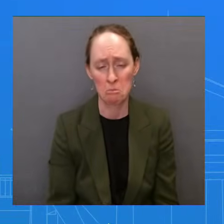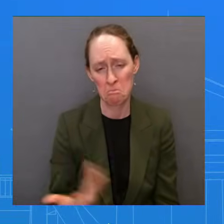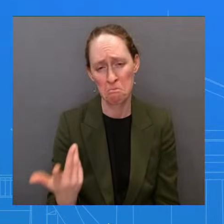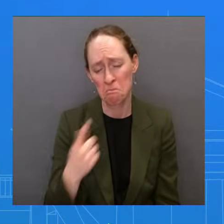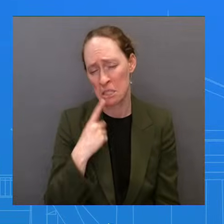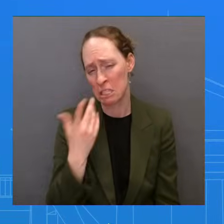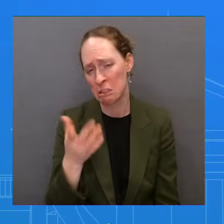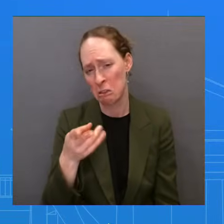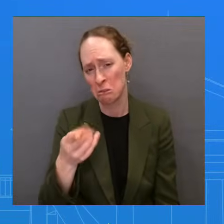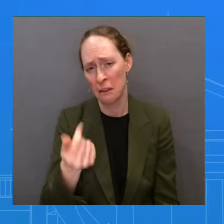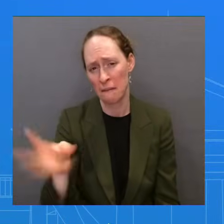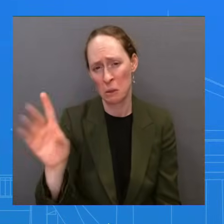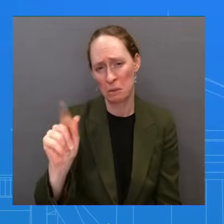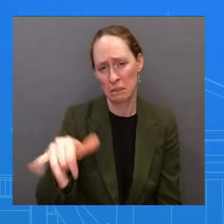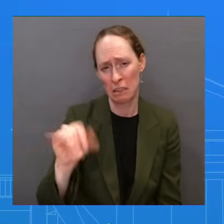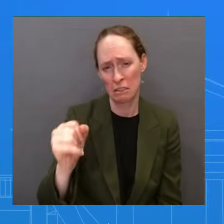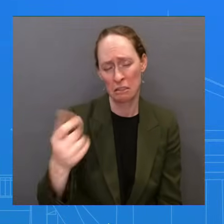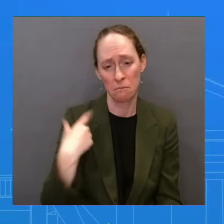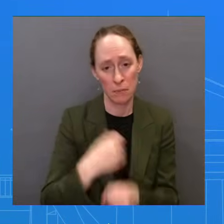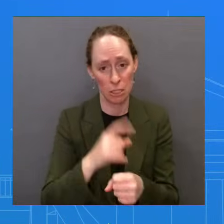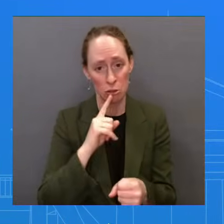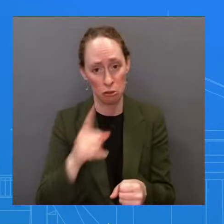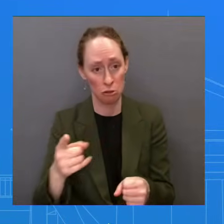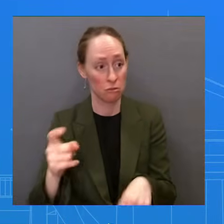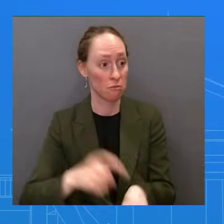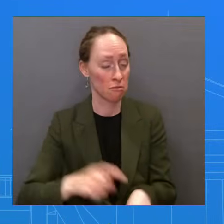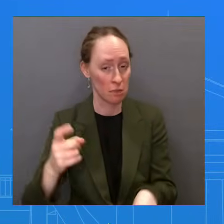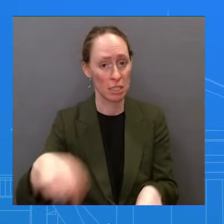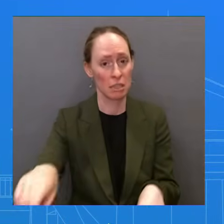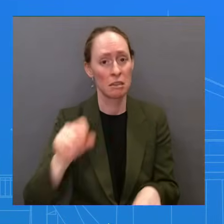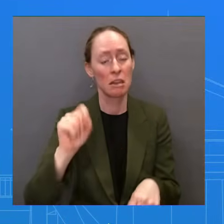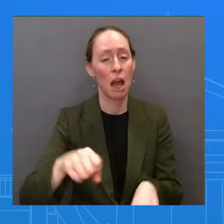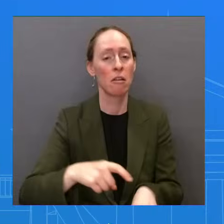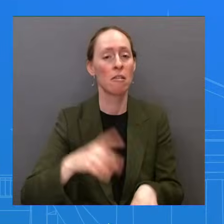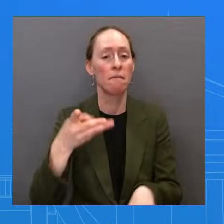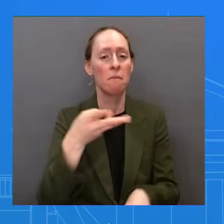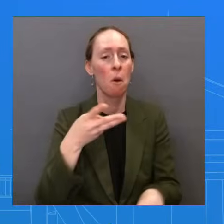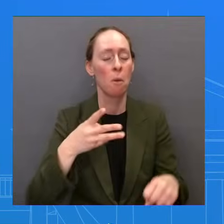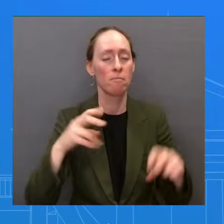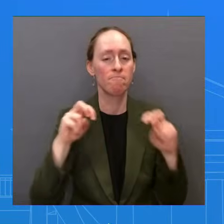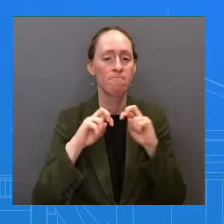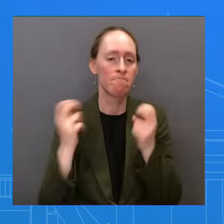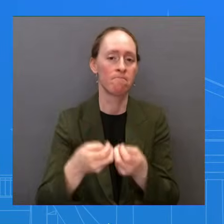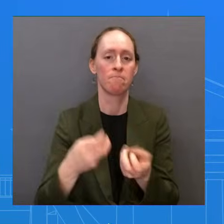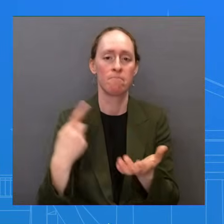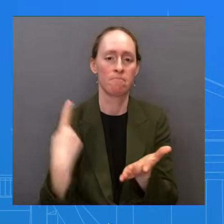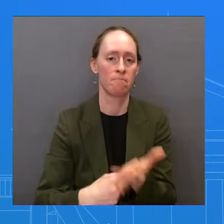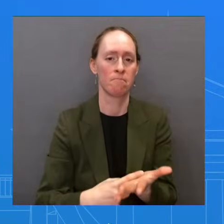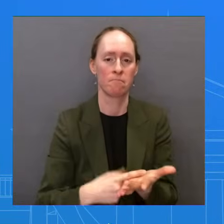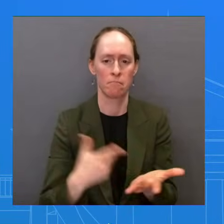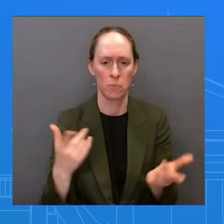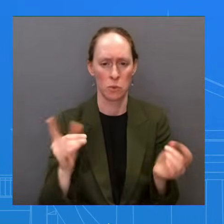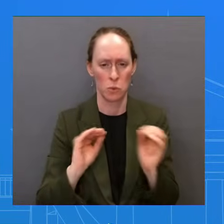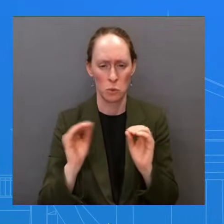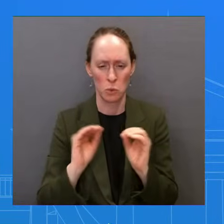we had all four of them here. As for who's attending, I would -- no one has asked me that yet, but I know people are probably curious who's attending.